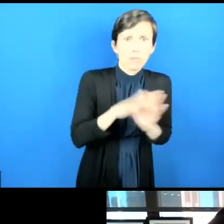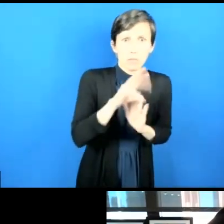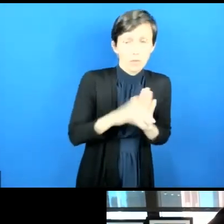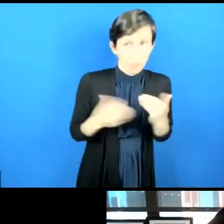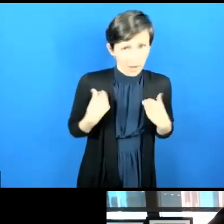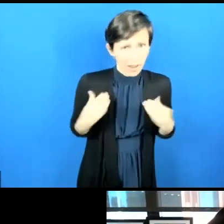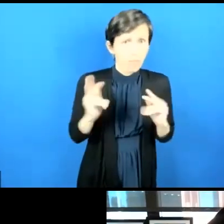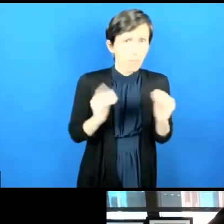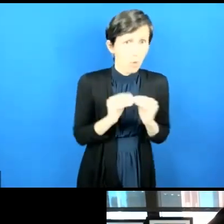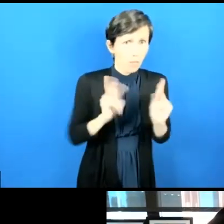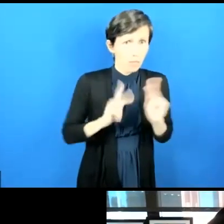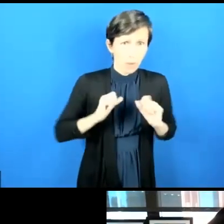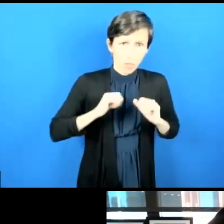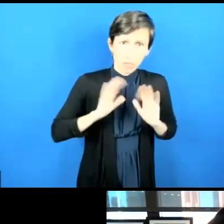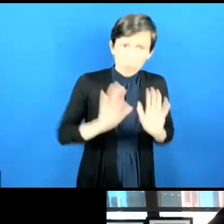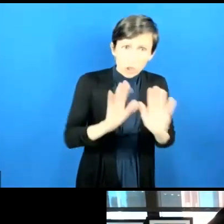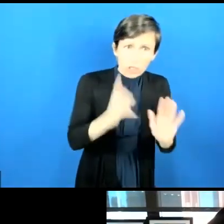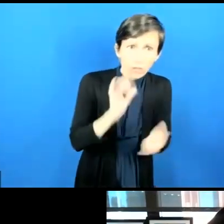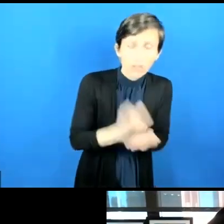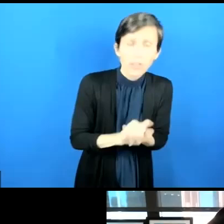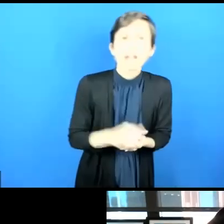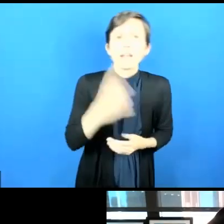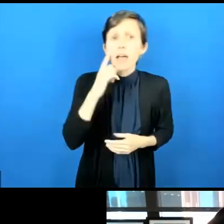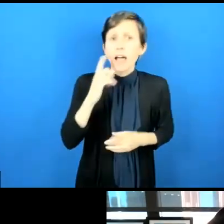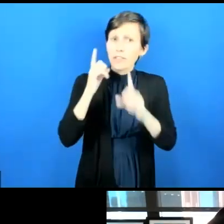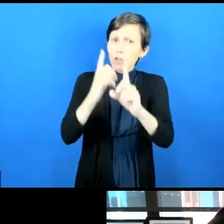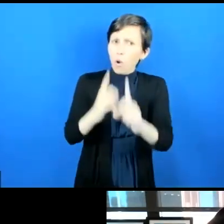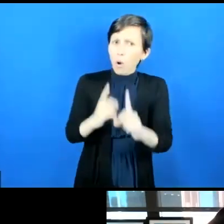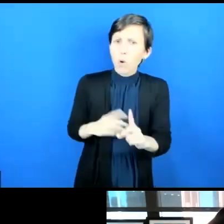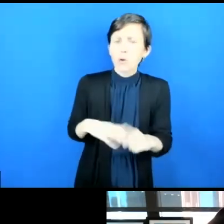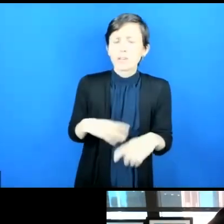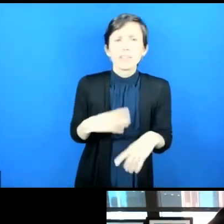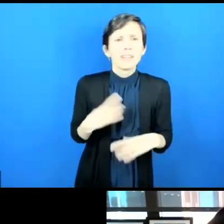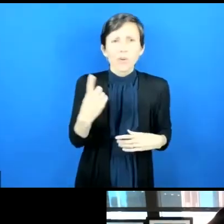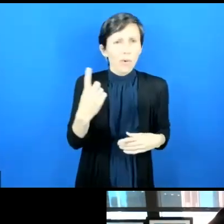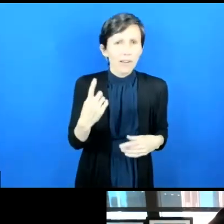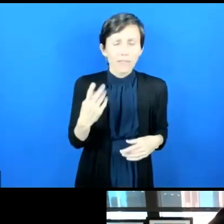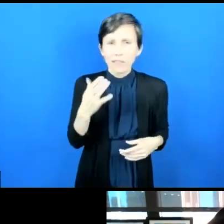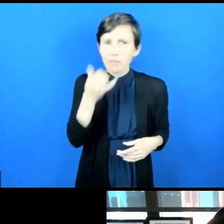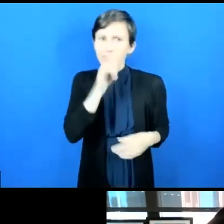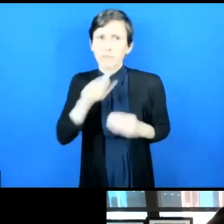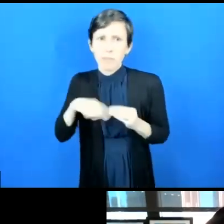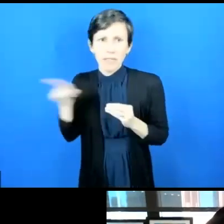And so the goal, I think one of the follies of that article in, in, in terms of the way